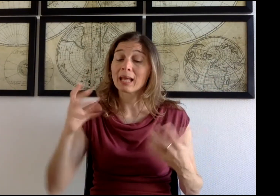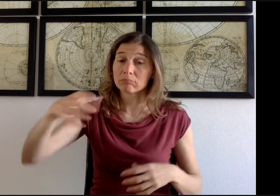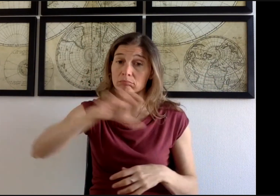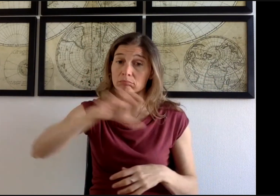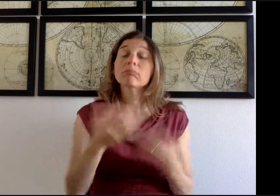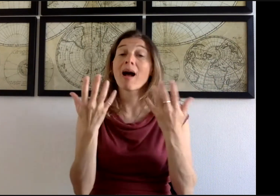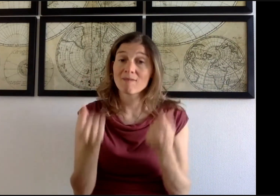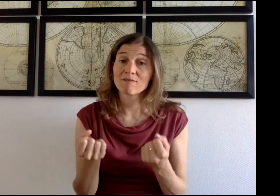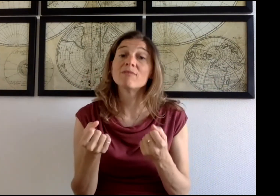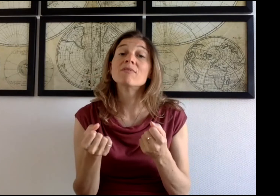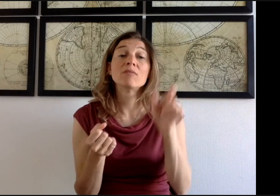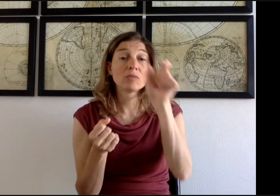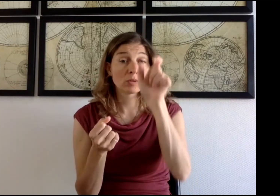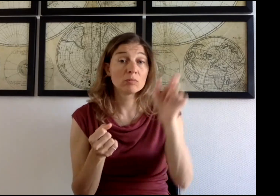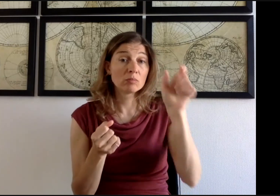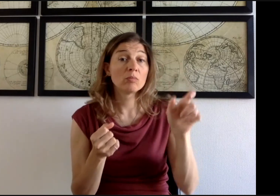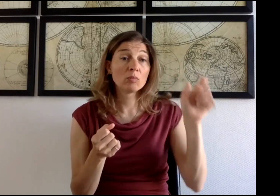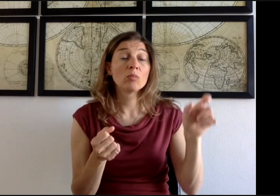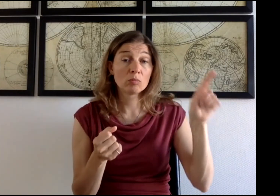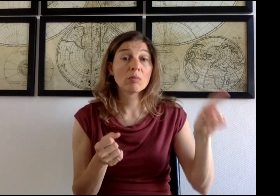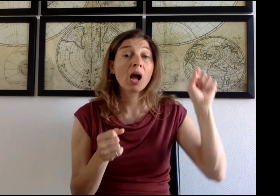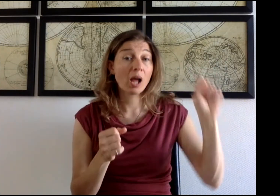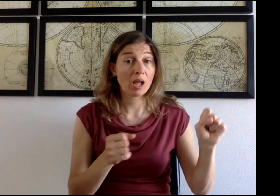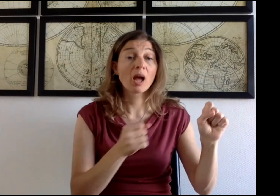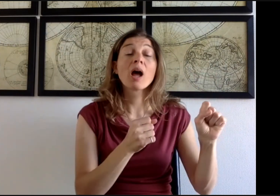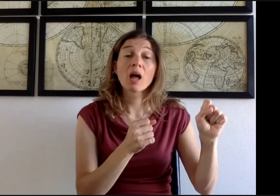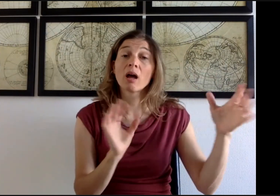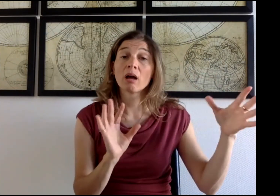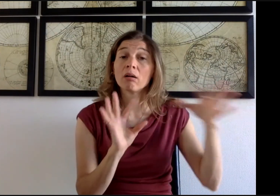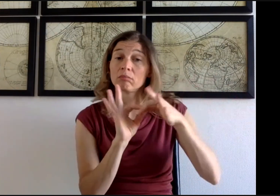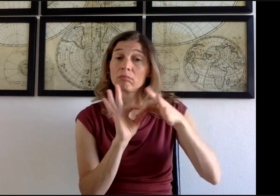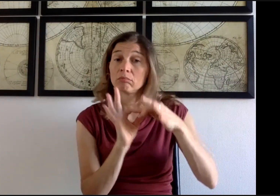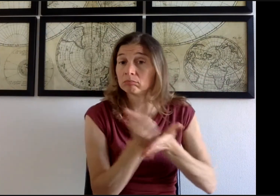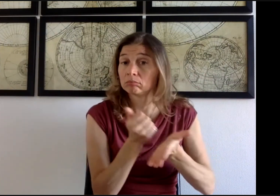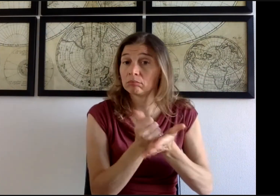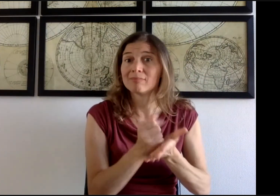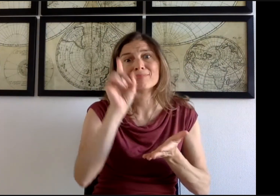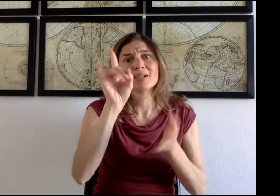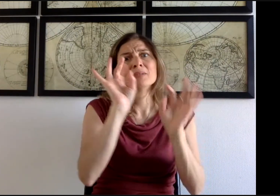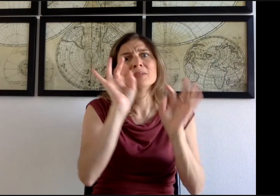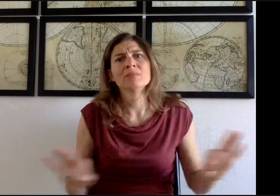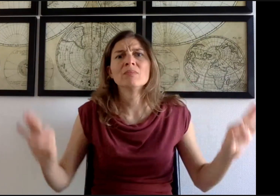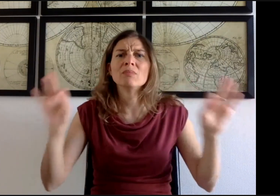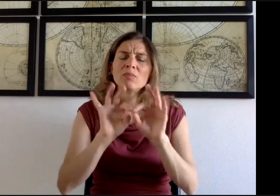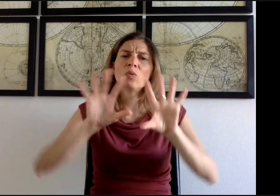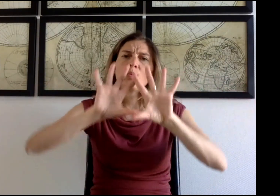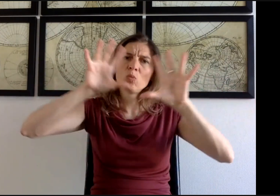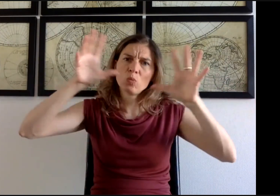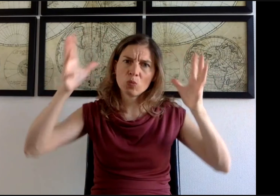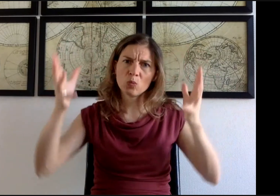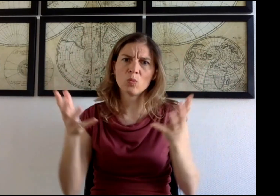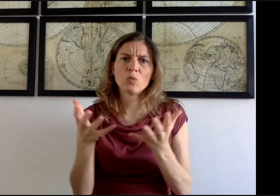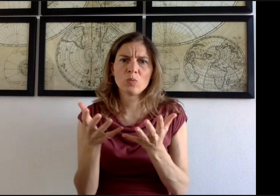I'll say it's important to have it in all our European Member States.